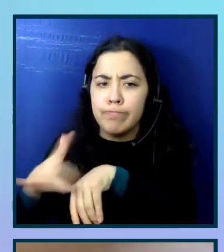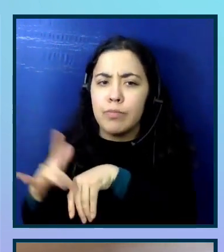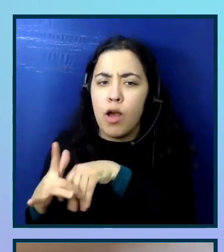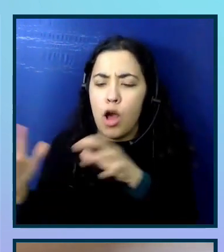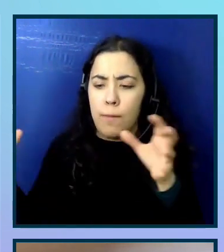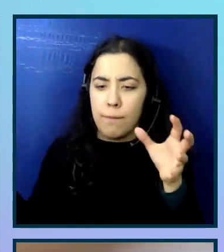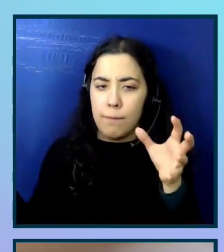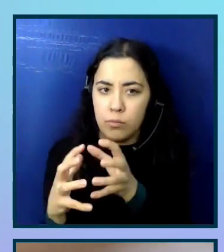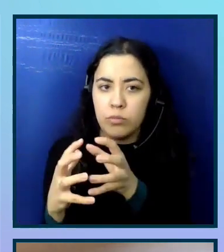and another discipline starts.